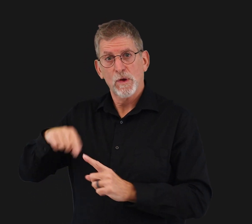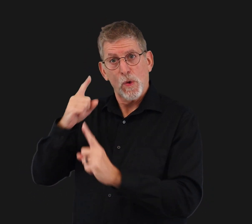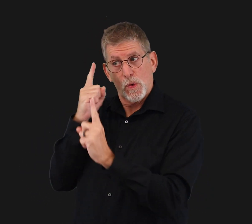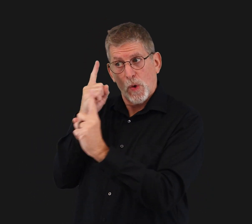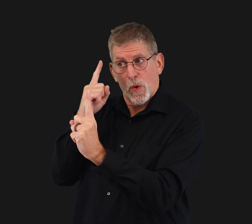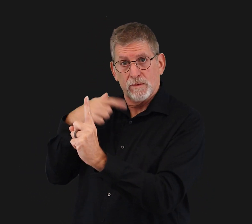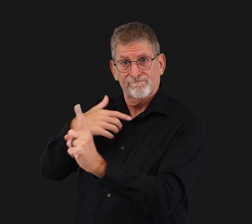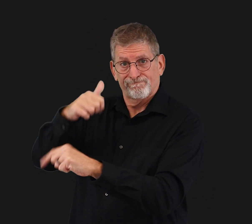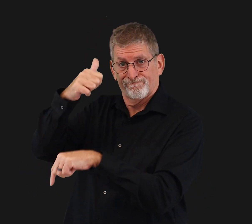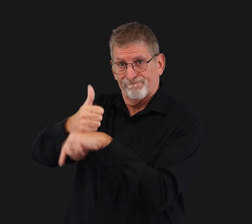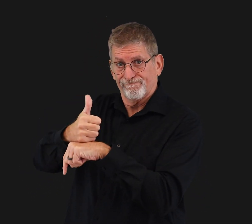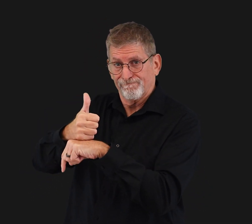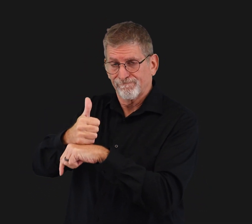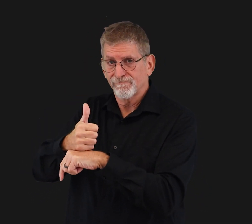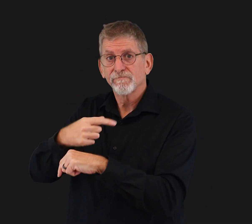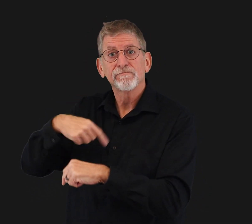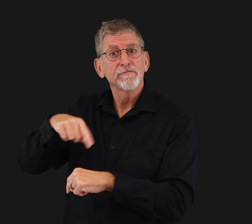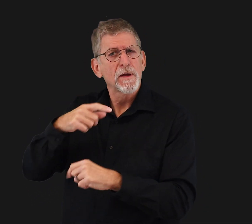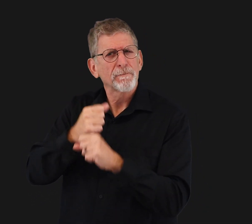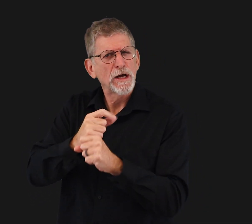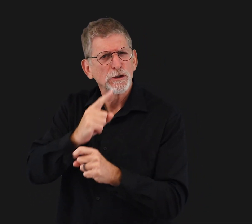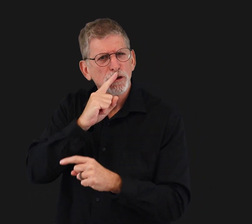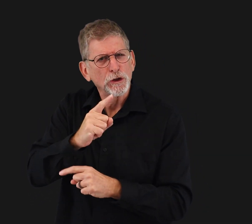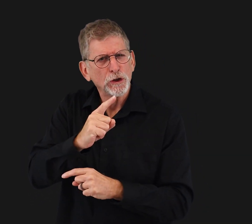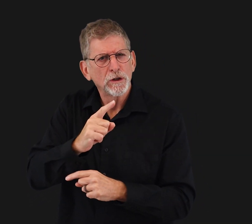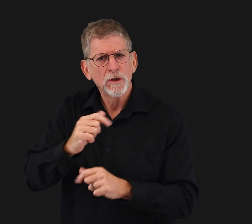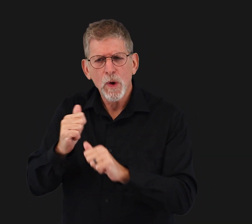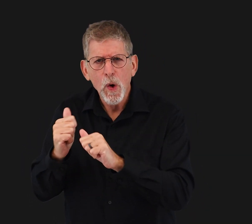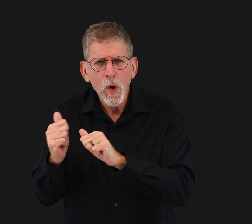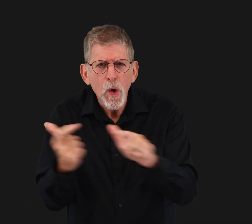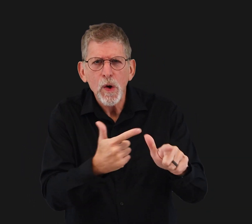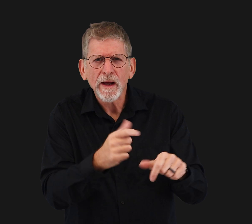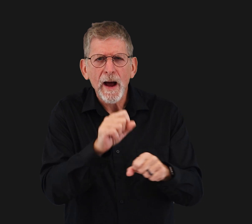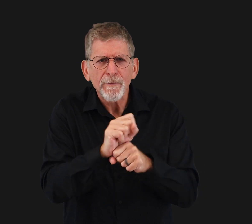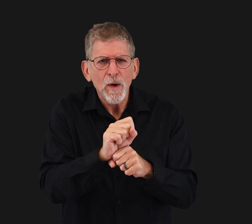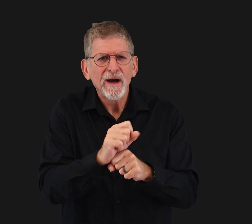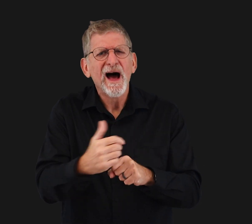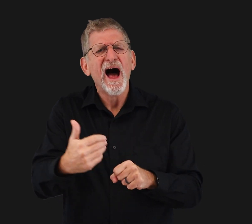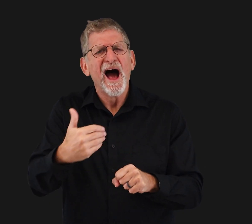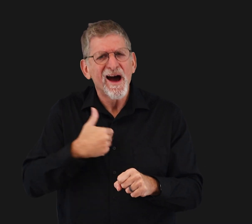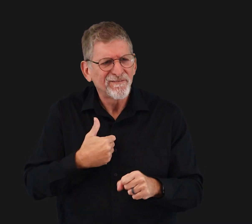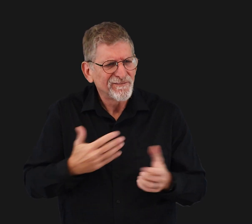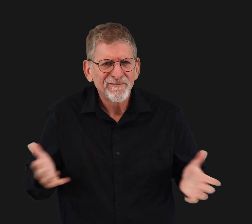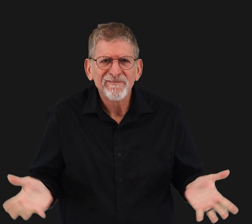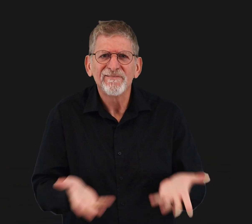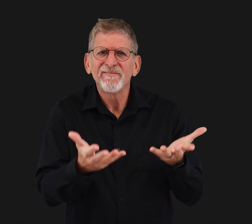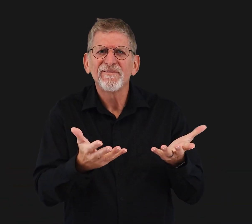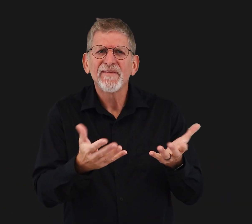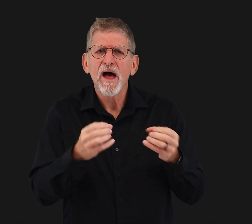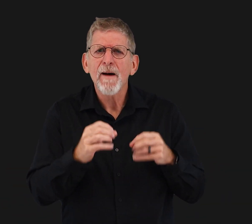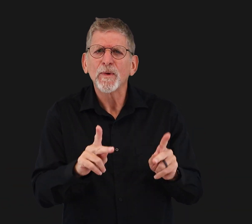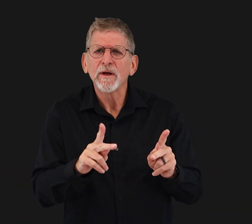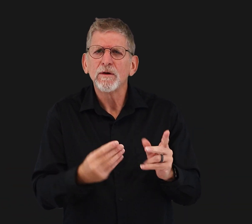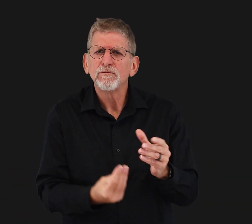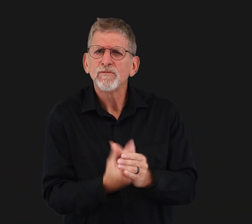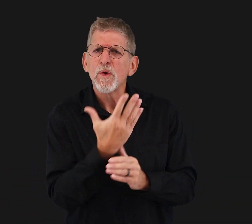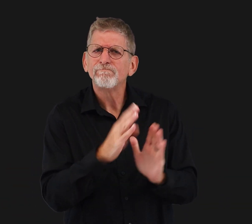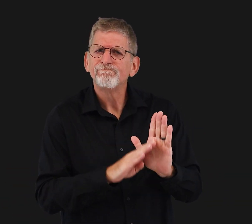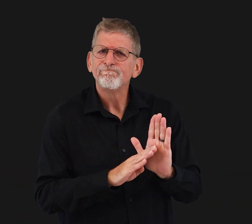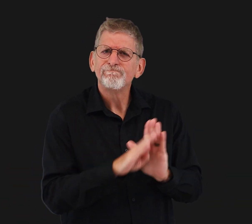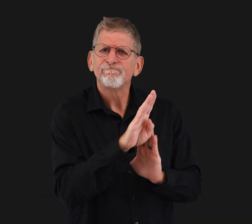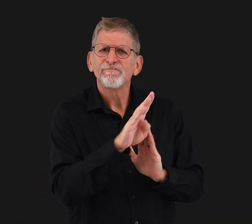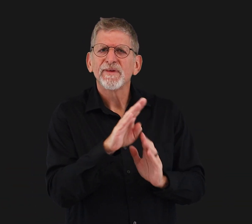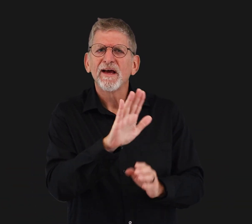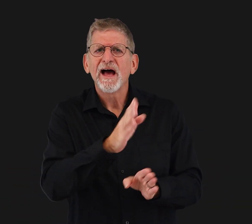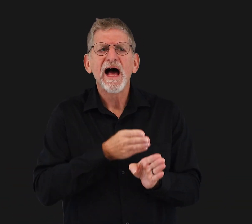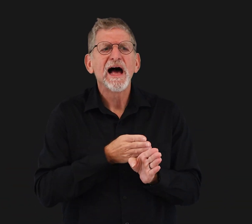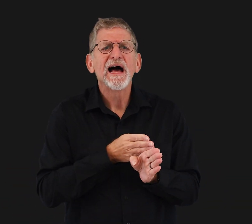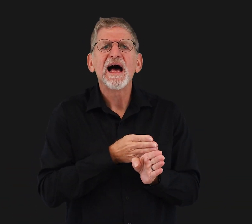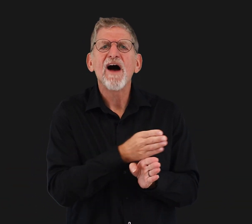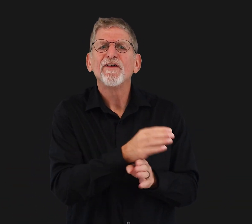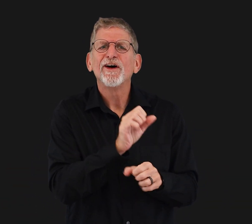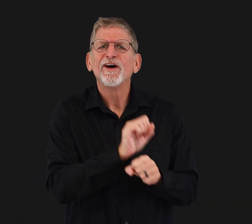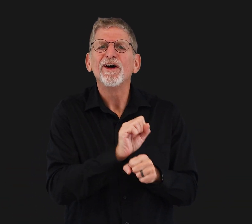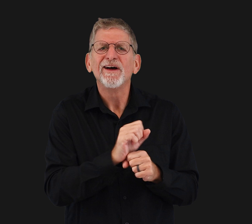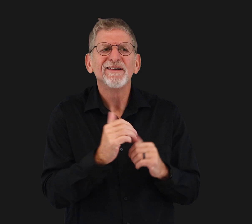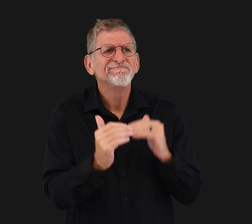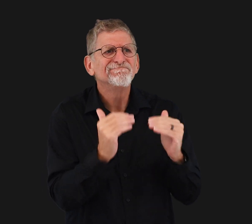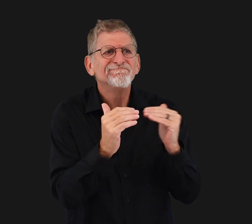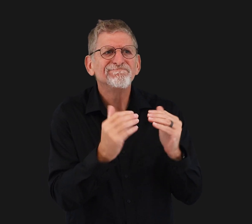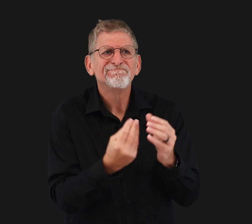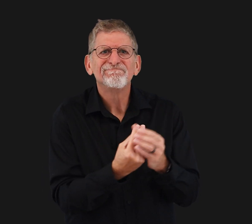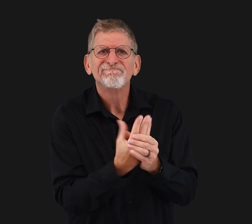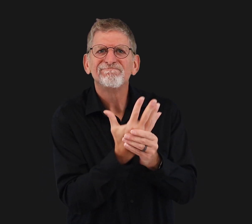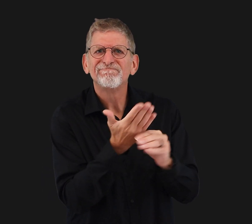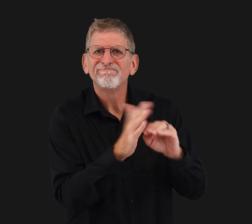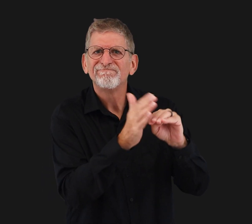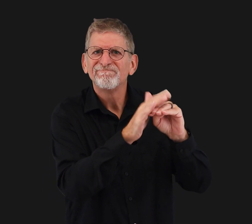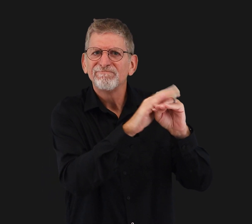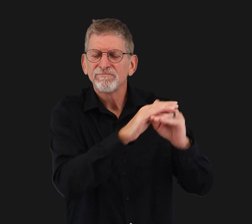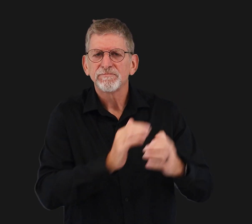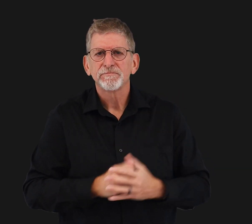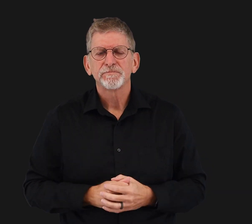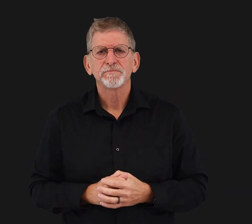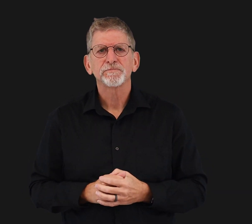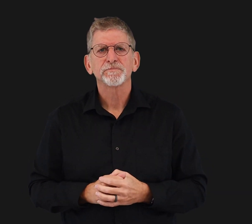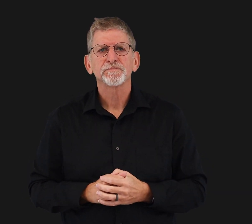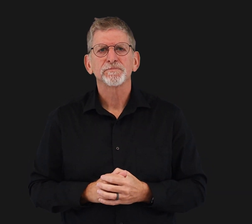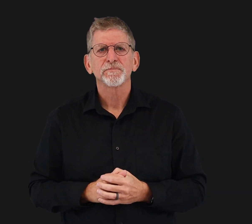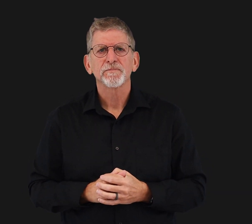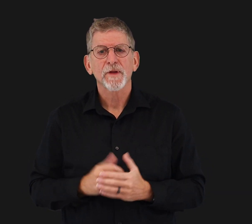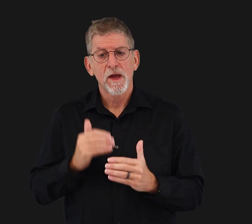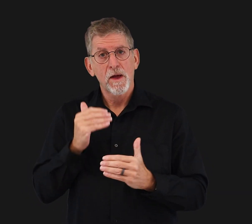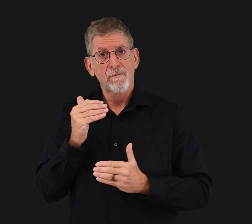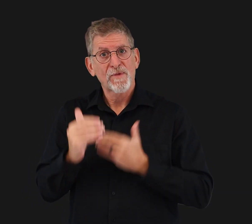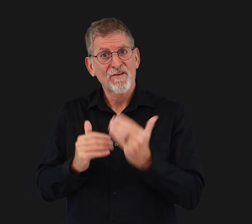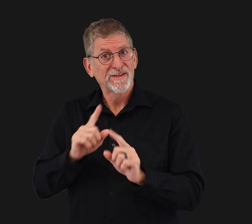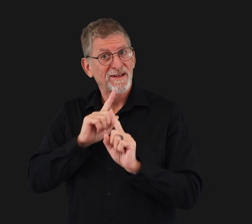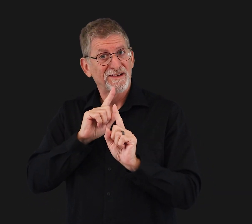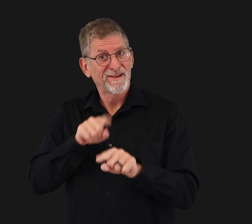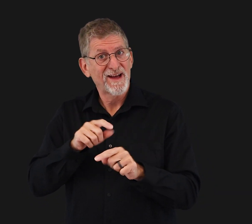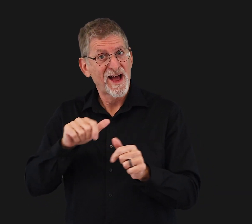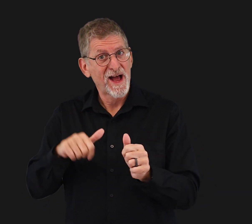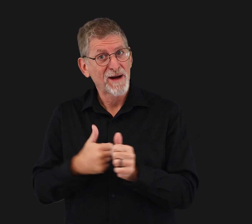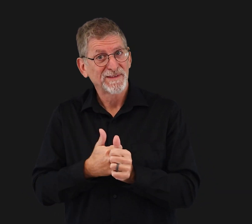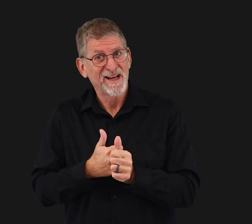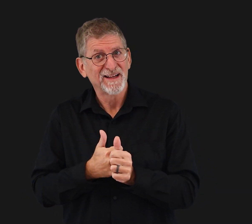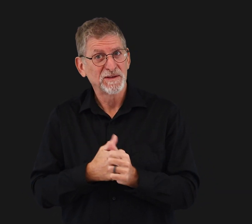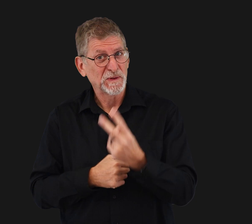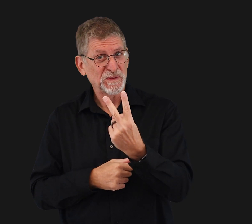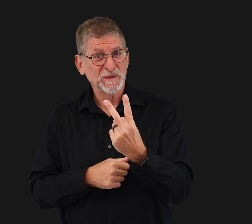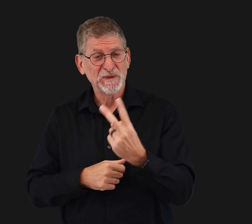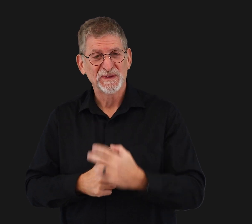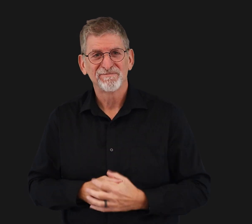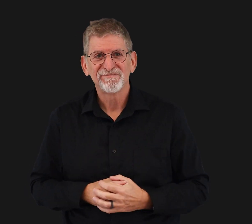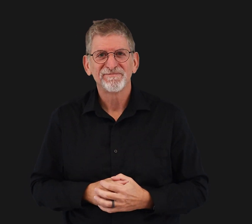Goal we set: Ensuring that every employee has an opportunity for growth and career advancement.